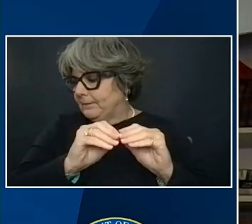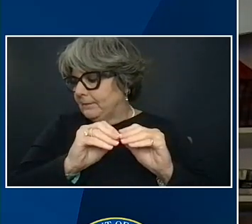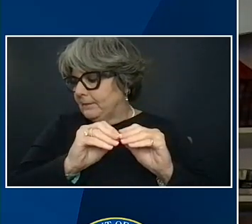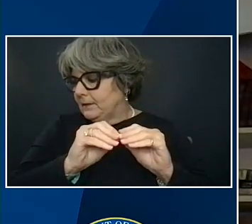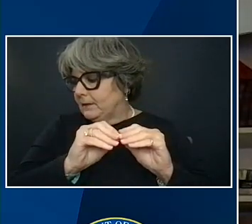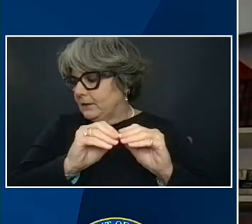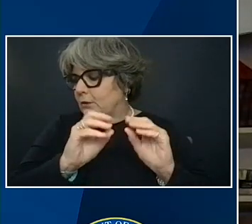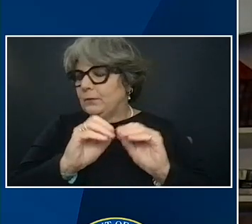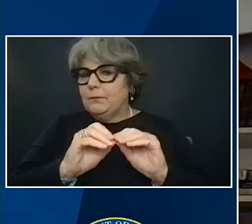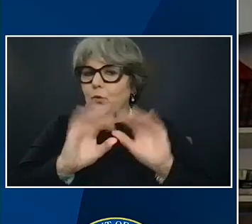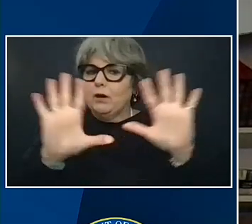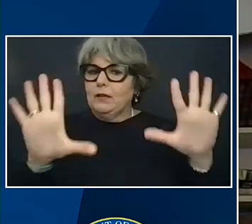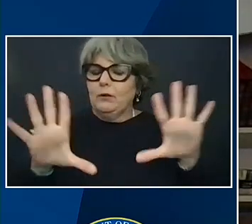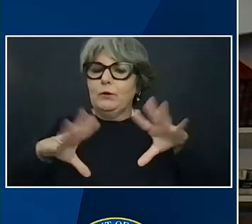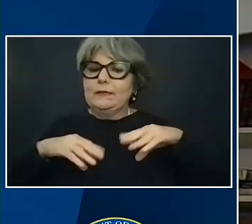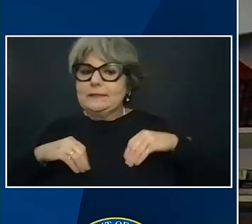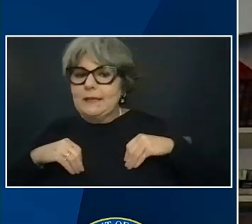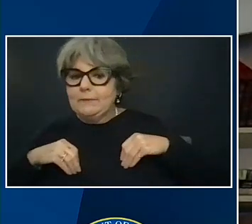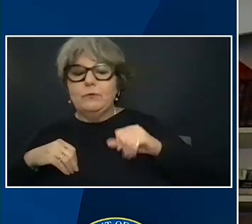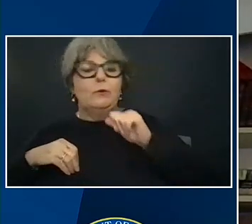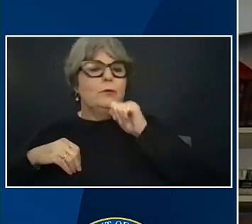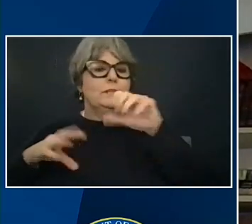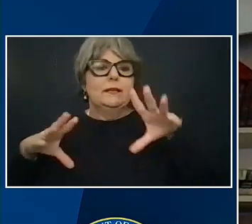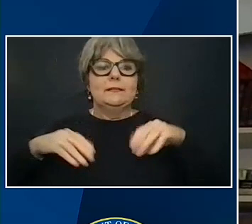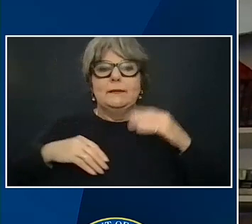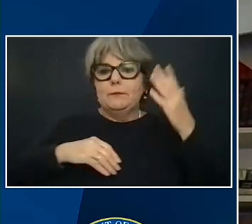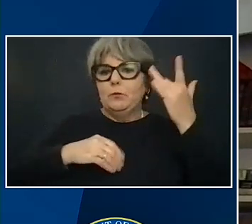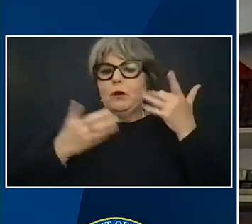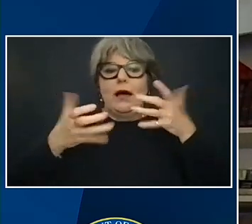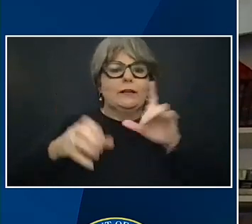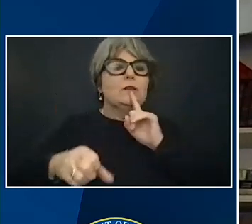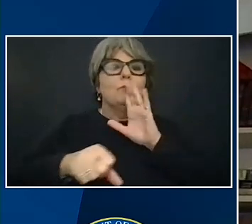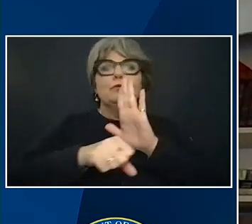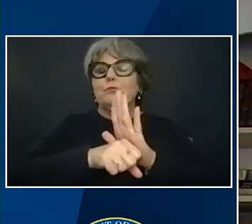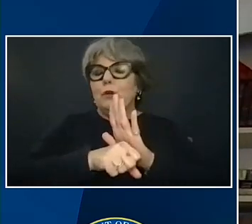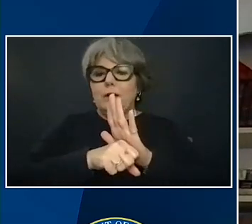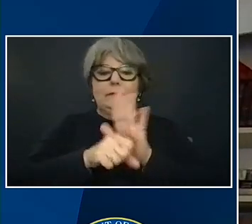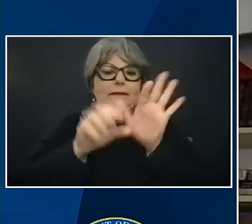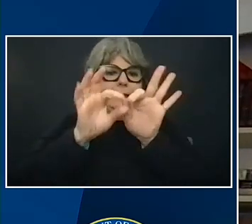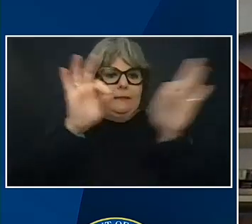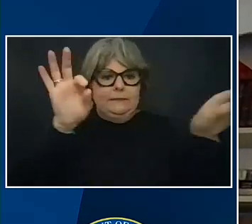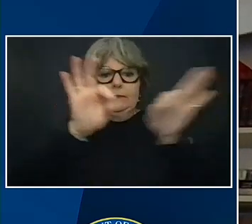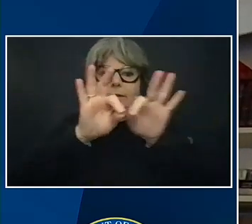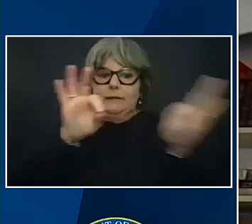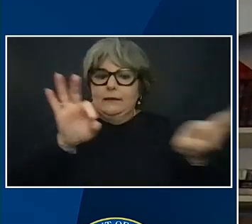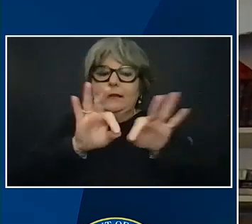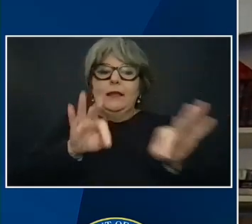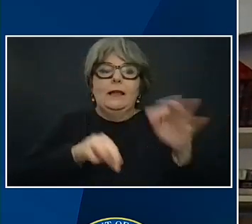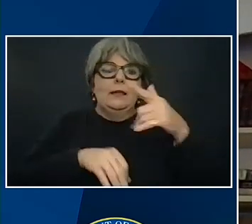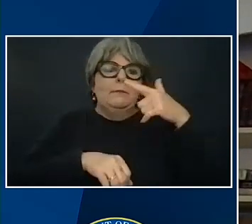and didn't take and why. But again, I don't want to promise a line-by-line accounting for that because there just simply isn't enough time for it.